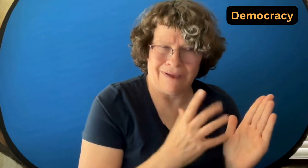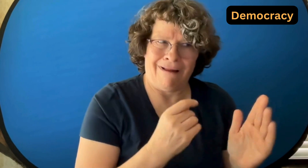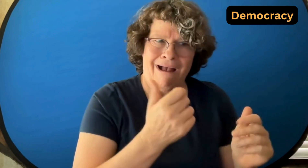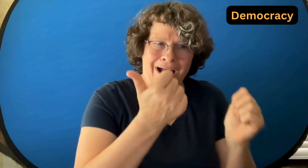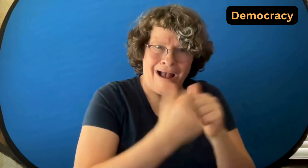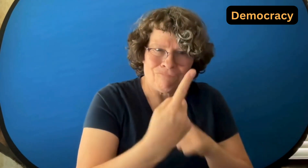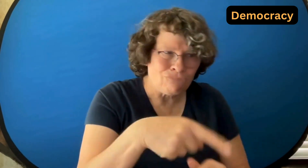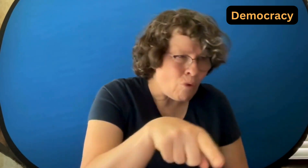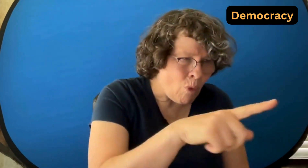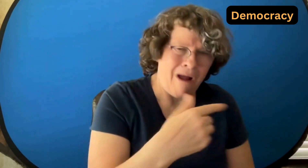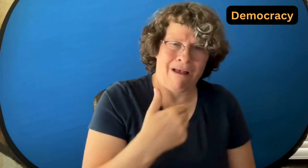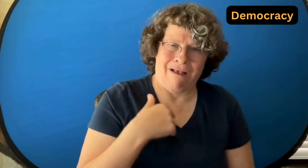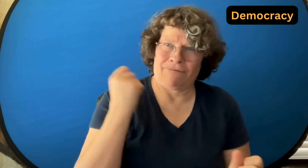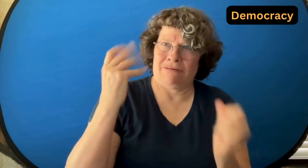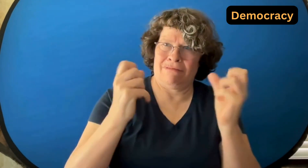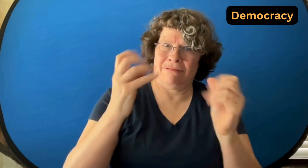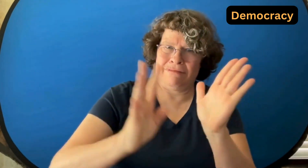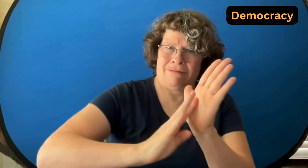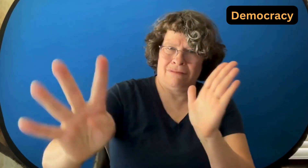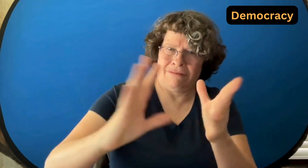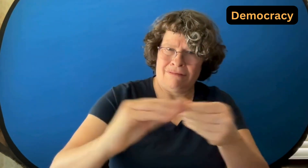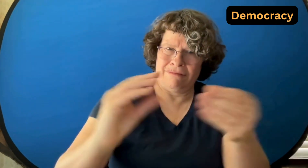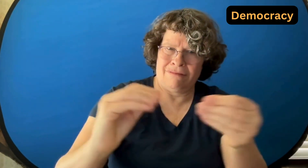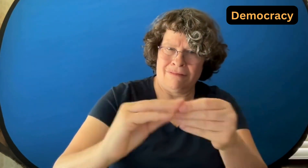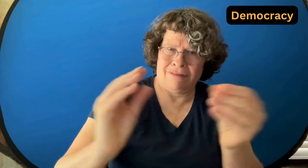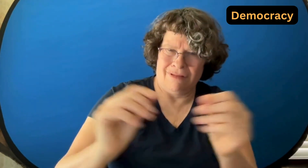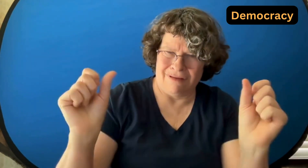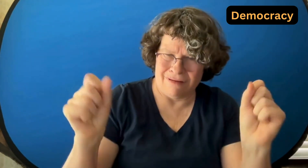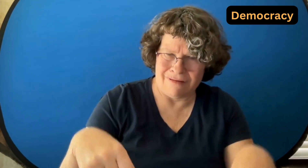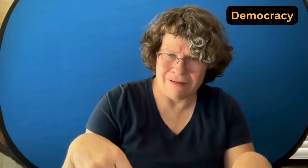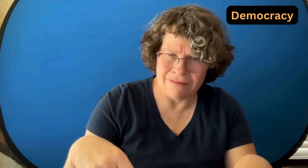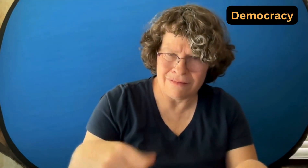and everyone gets a say.